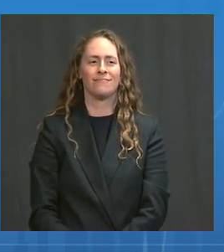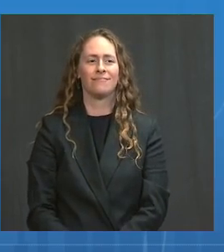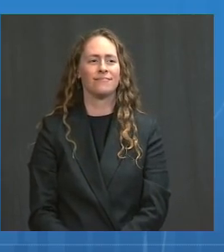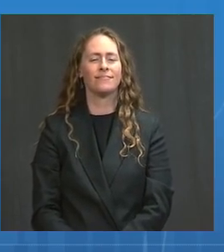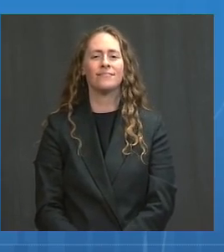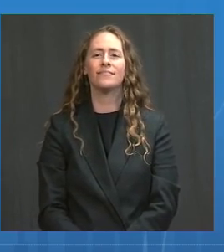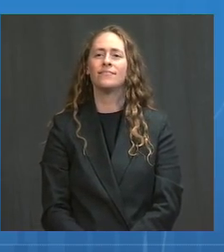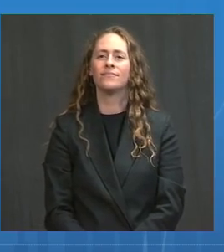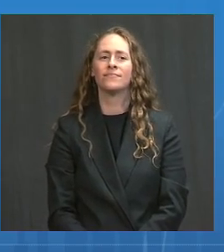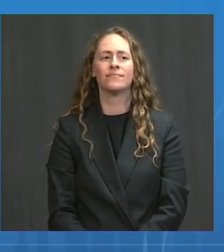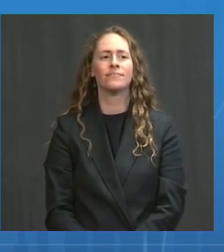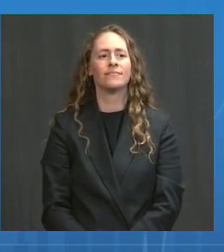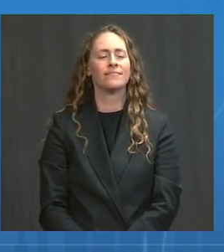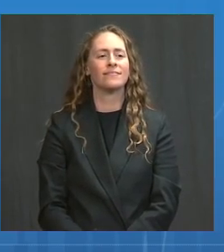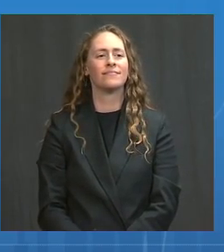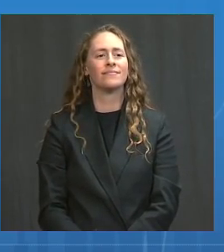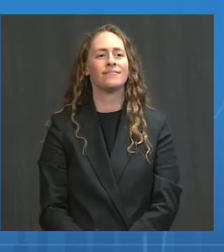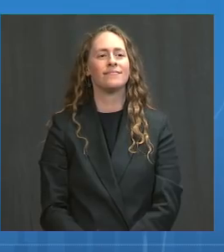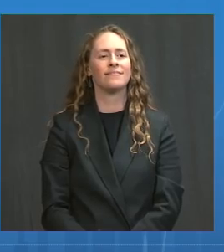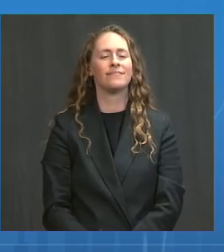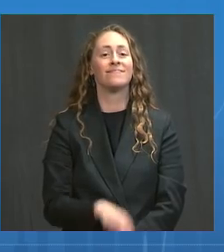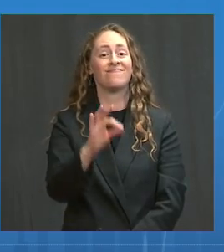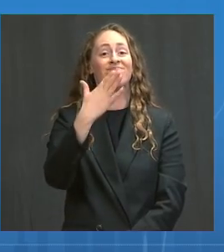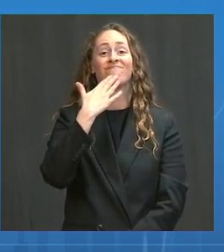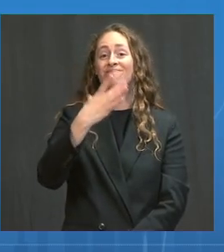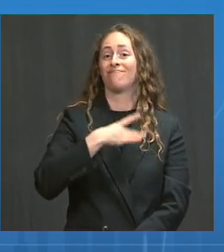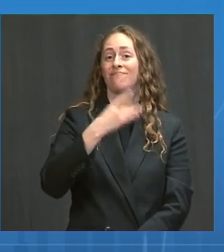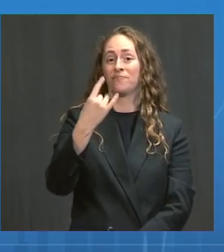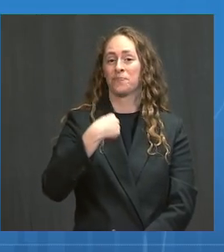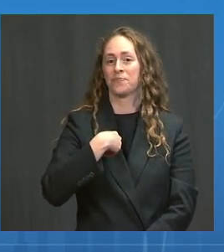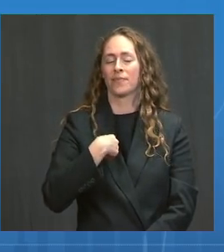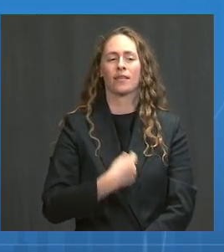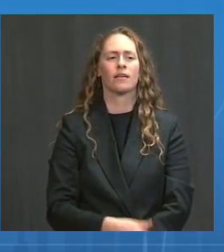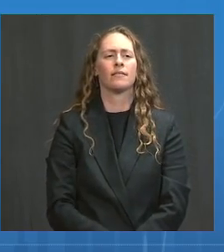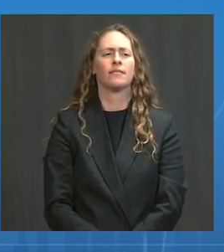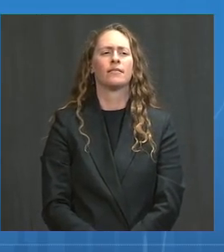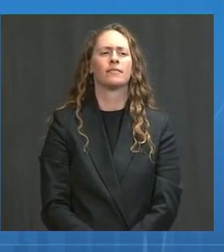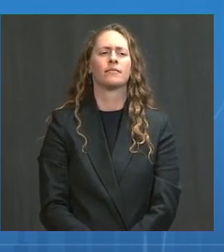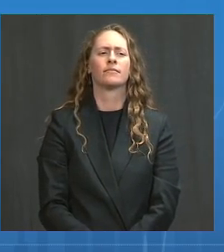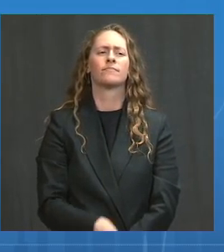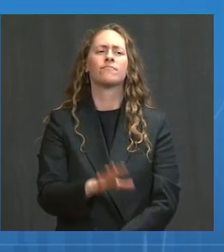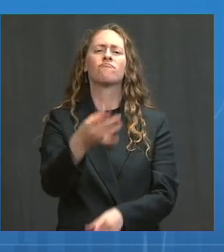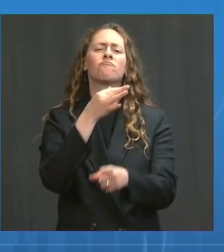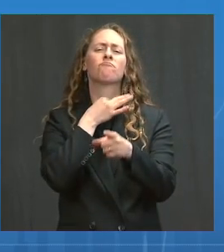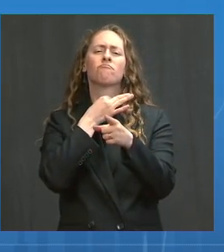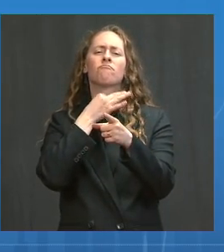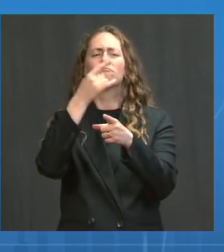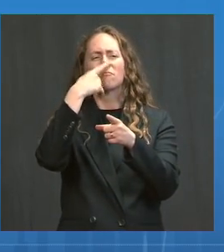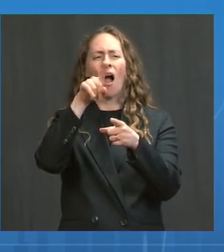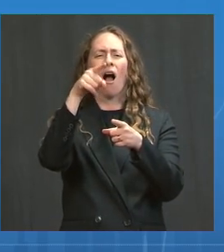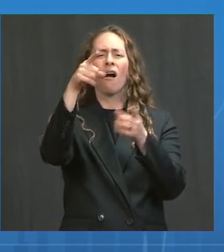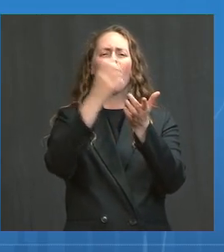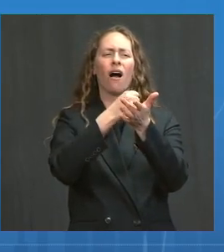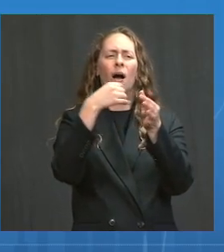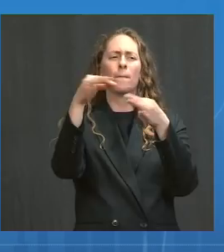The Press: Thank you so much for taking my question. What are -- can you tell us more about whether or not Americans may be having to go back